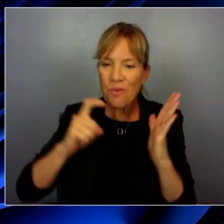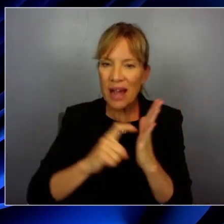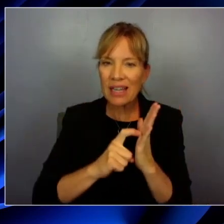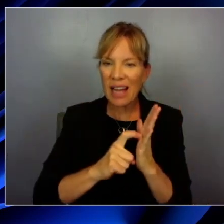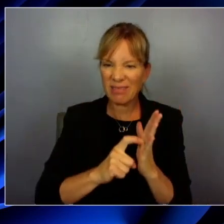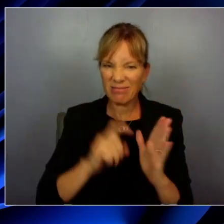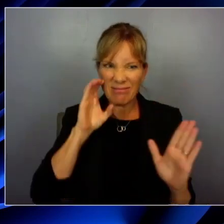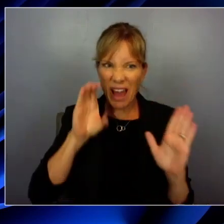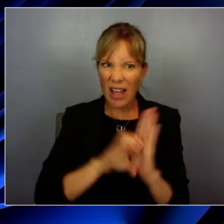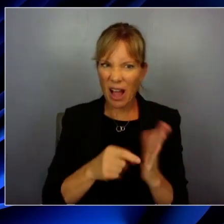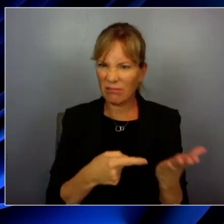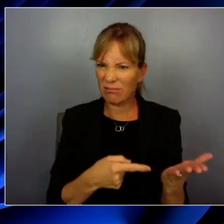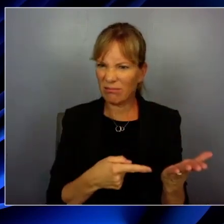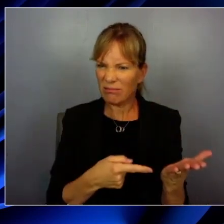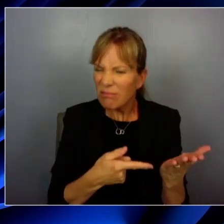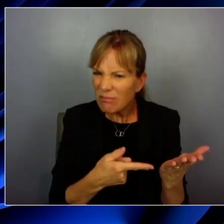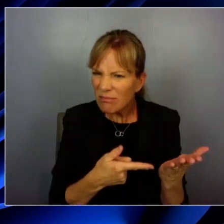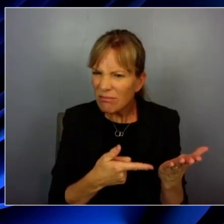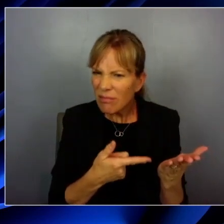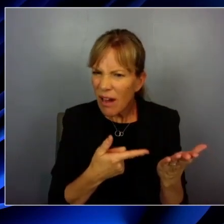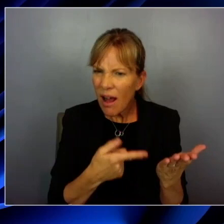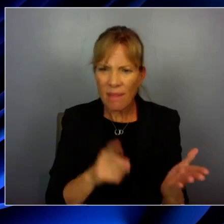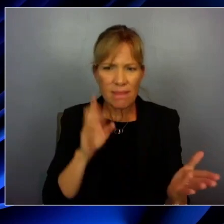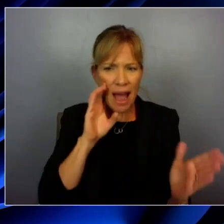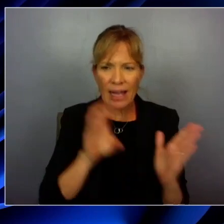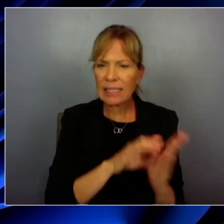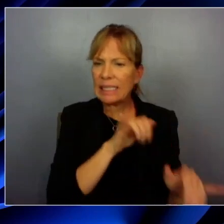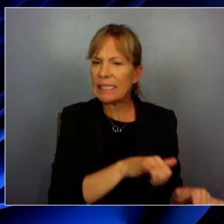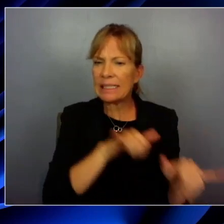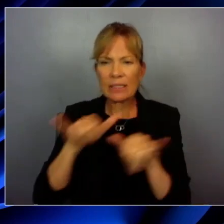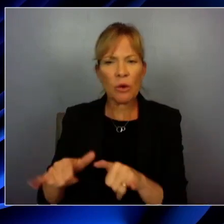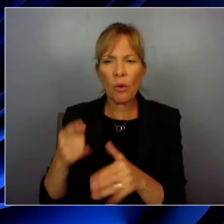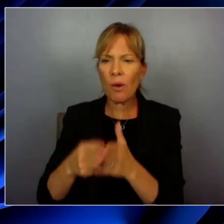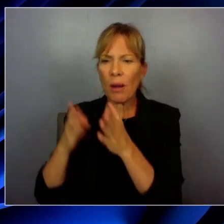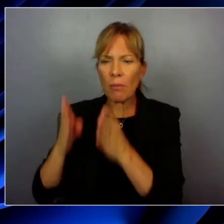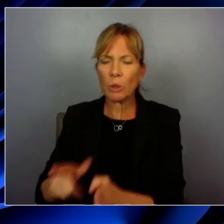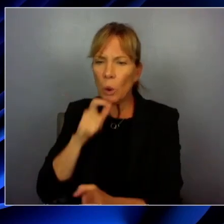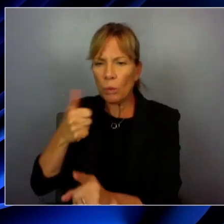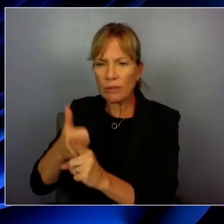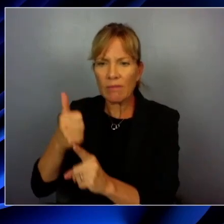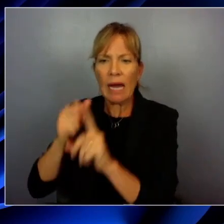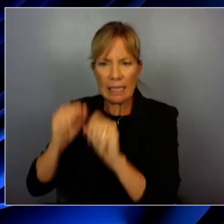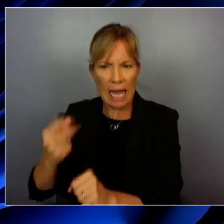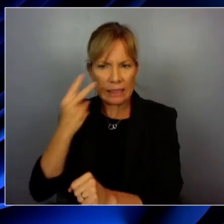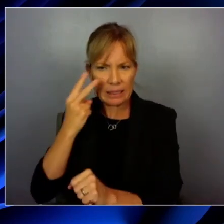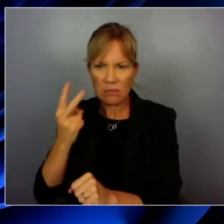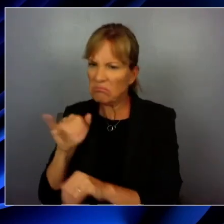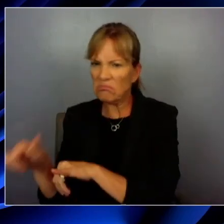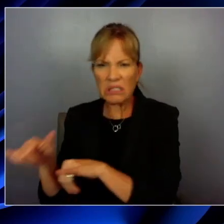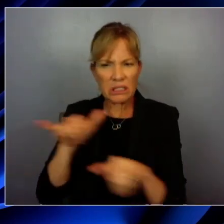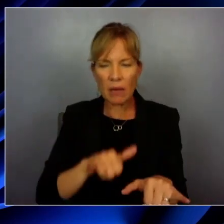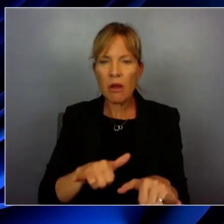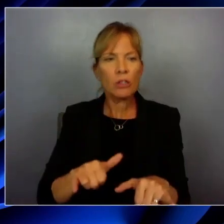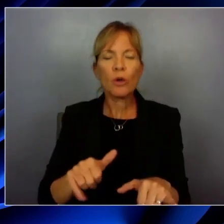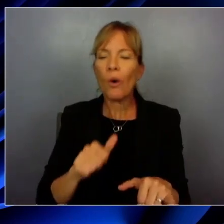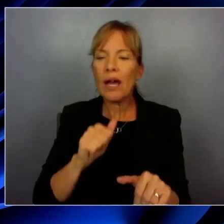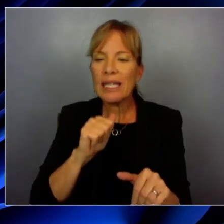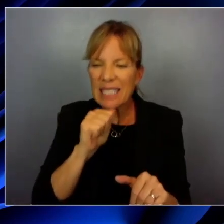now the icon is identical to what a person who is cited would see, so it doesn't feel or look different.